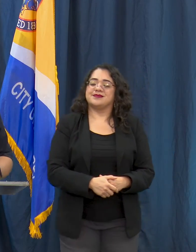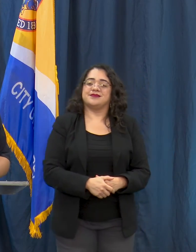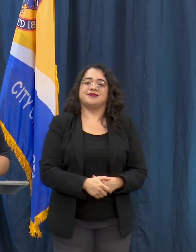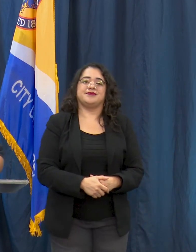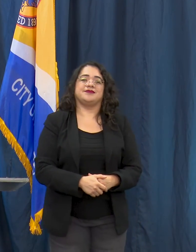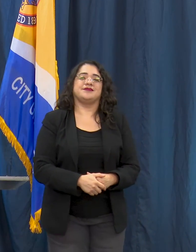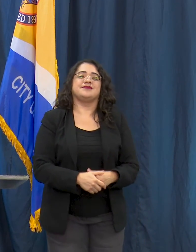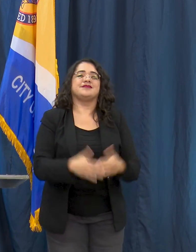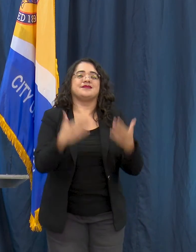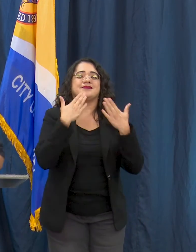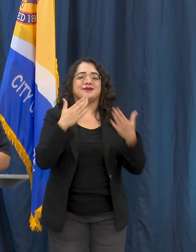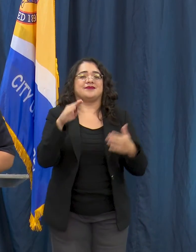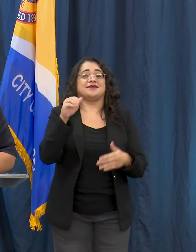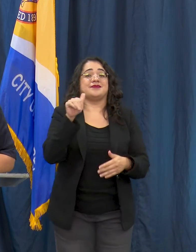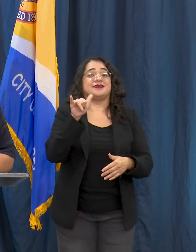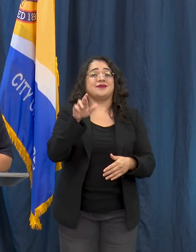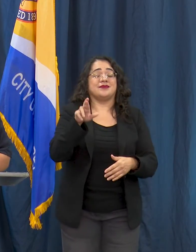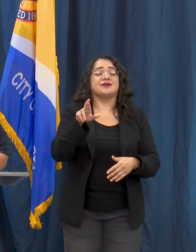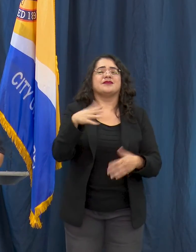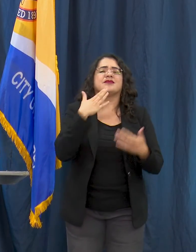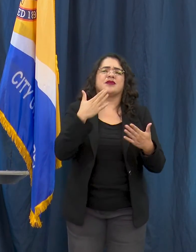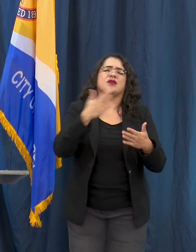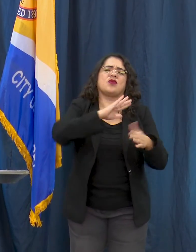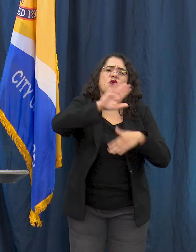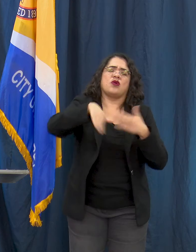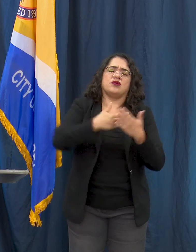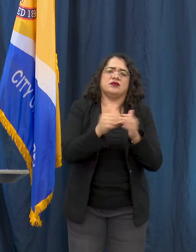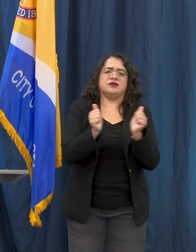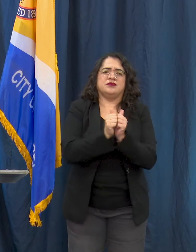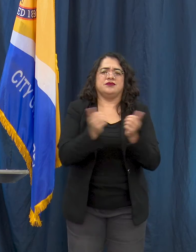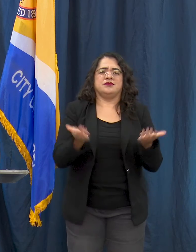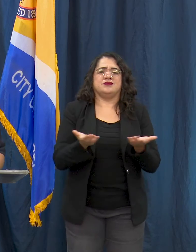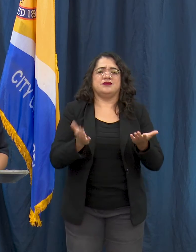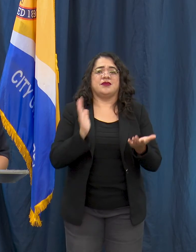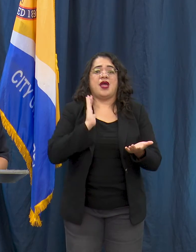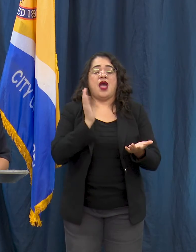gracias gracias atos forest